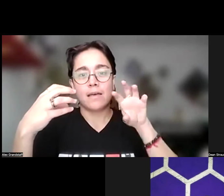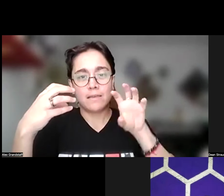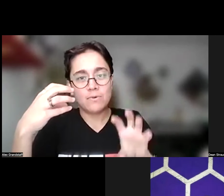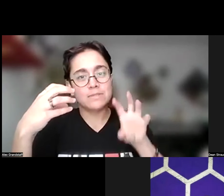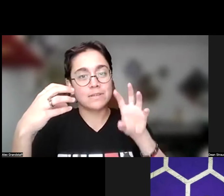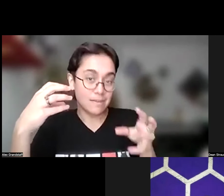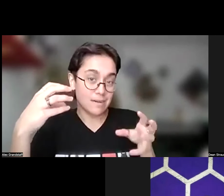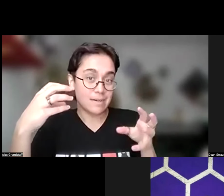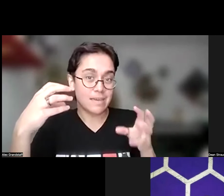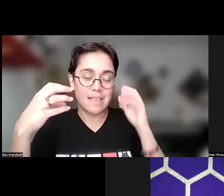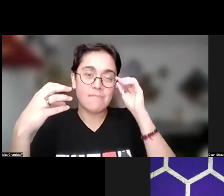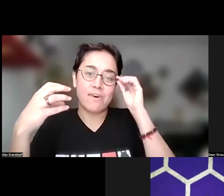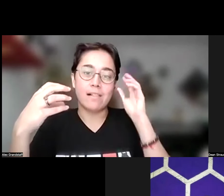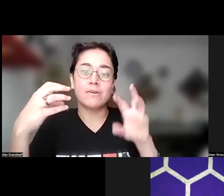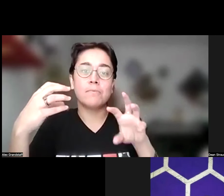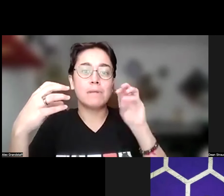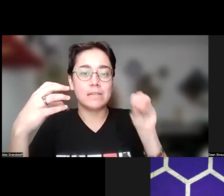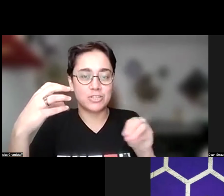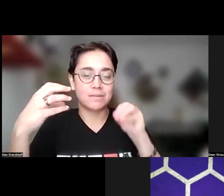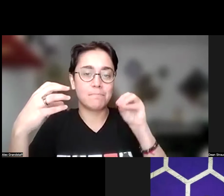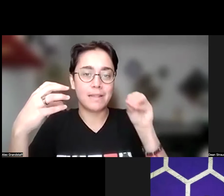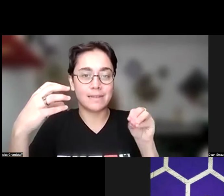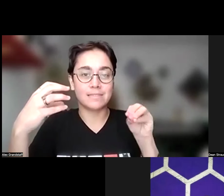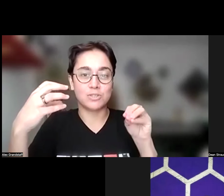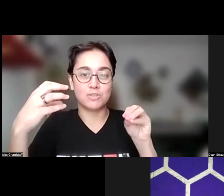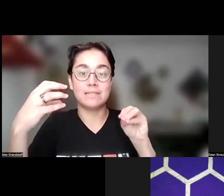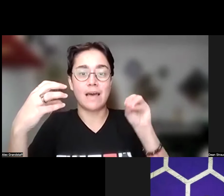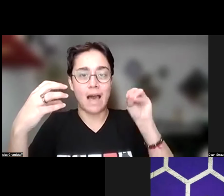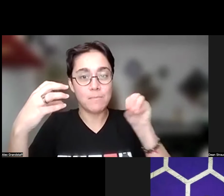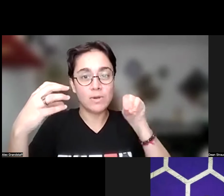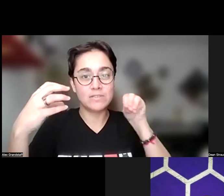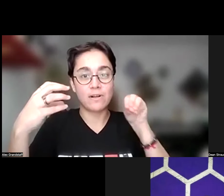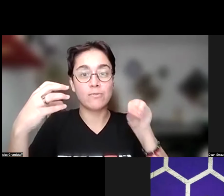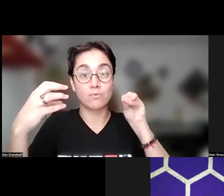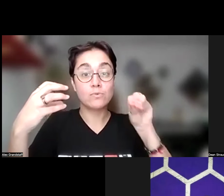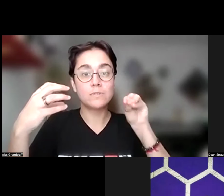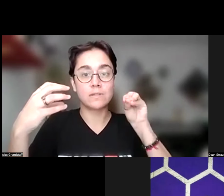Even if they say "I believe this person is a patient at the stoppers